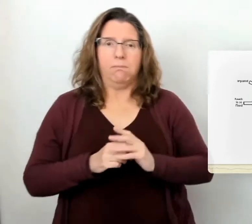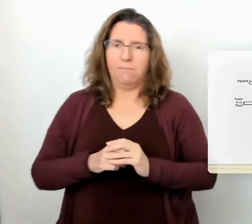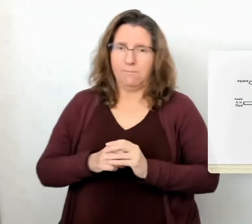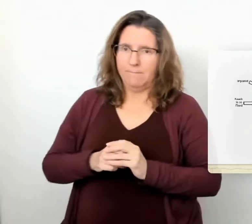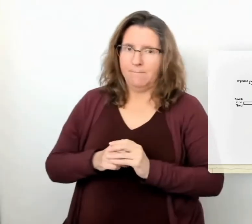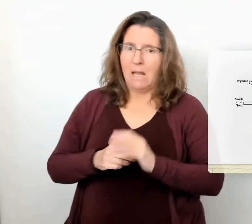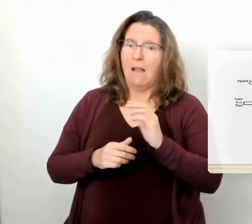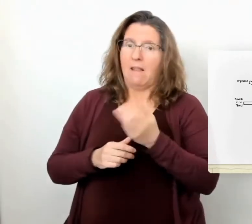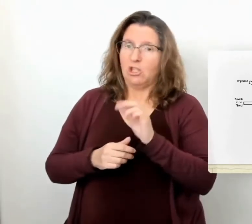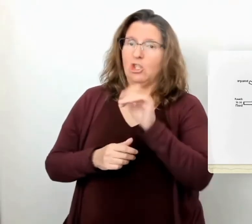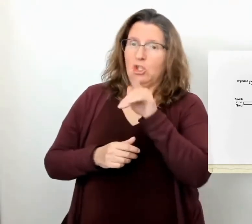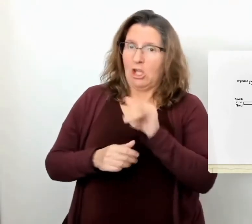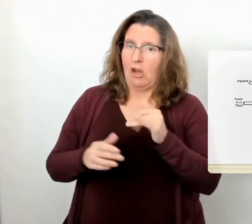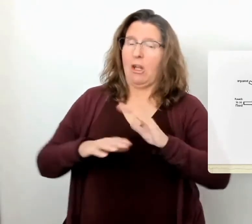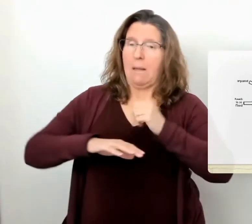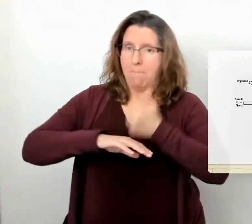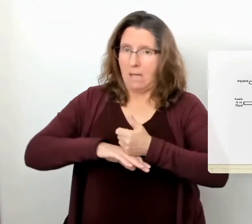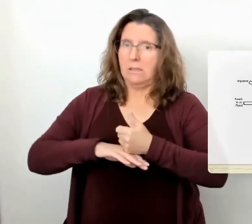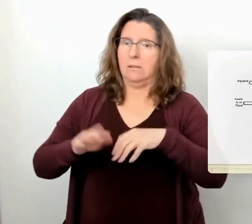People should feel sorry for me.